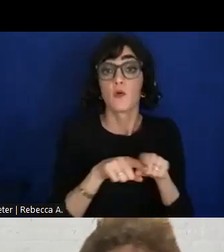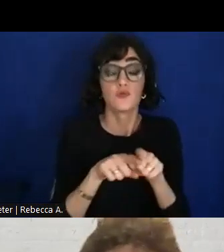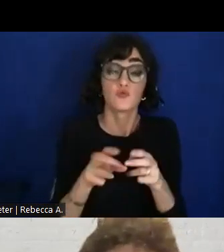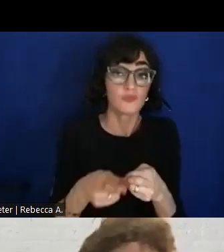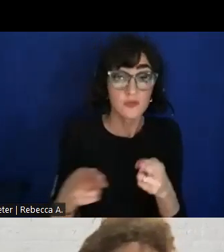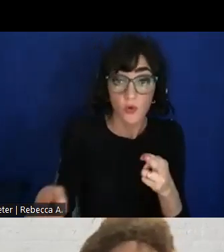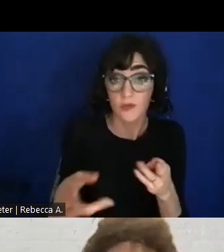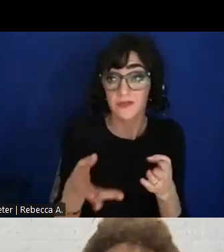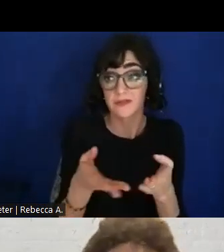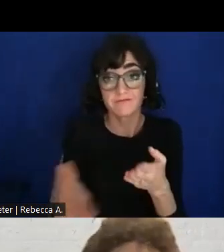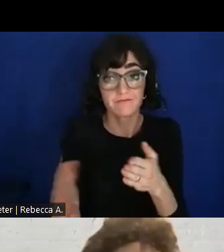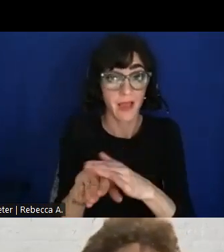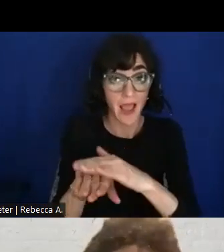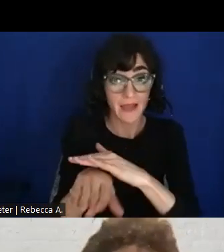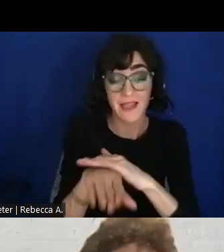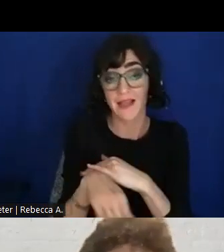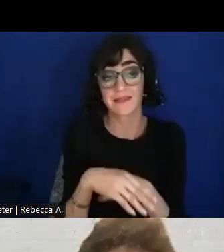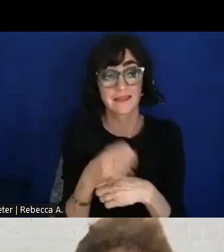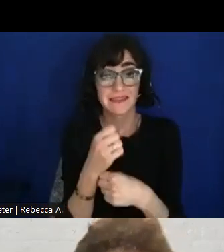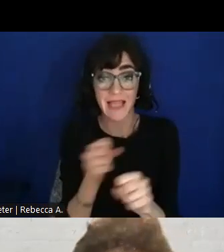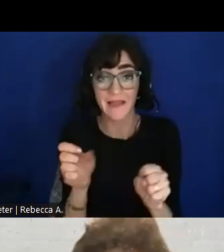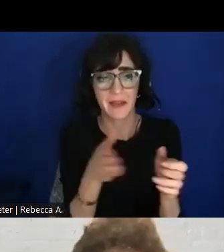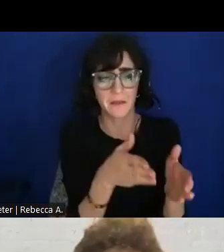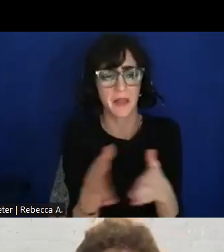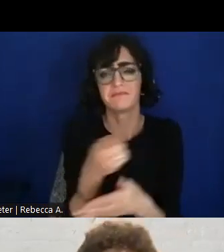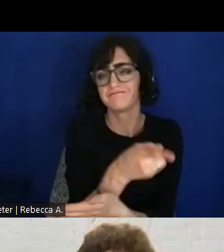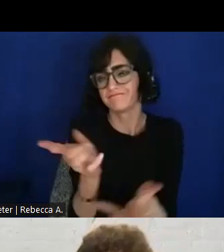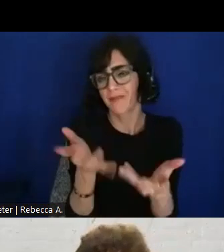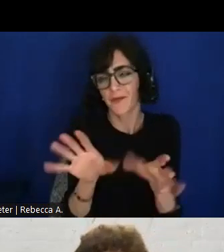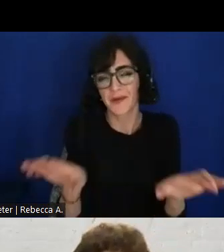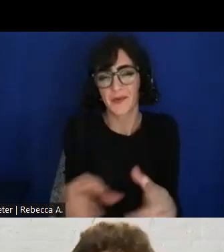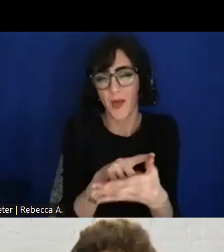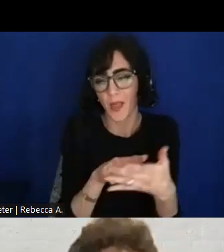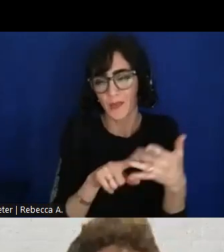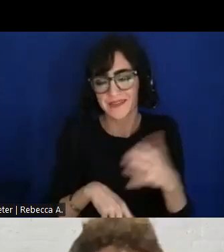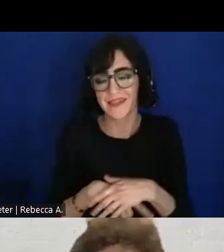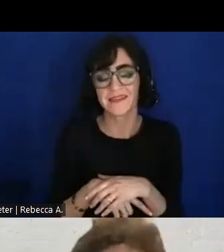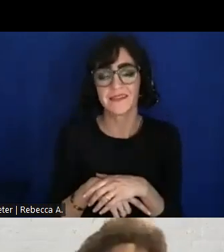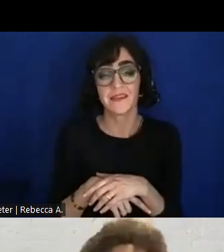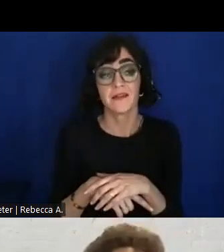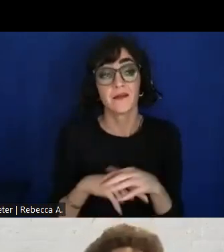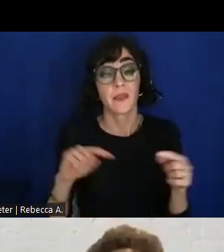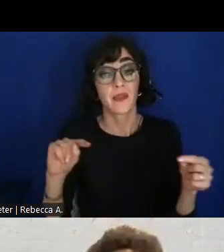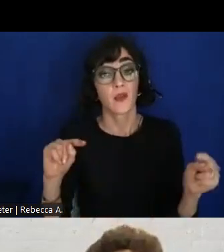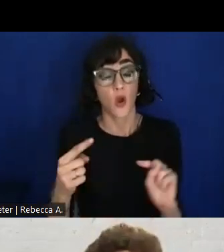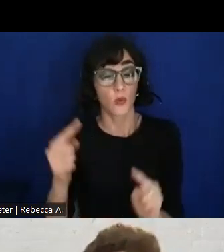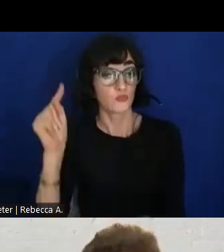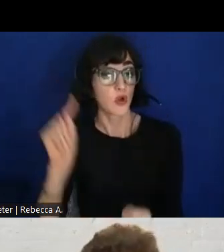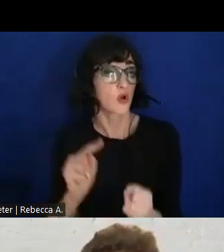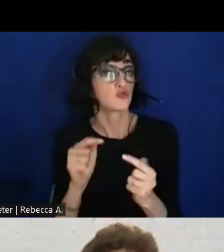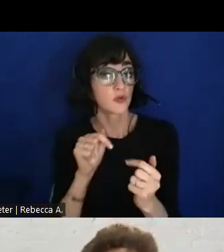planning you all do those things already um harm reduction approach is very similar to